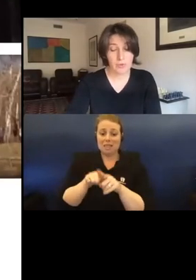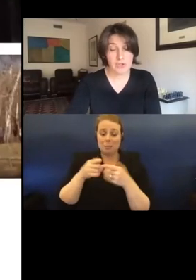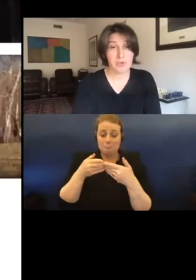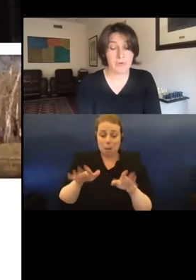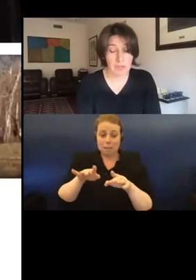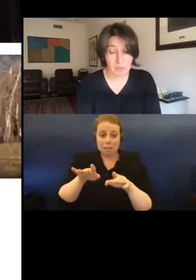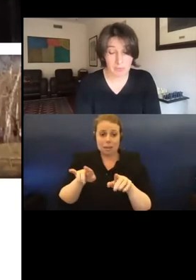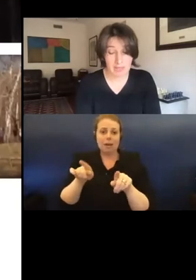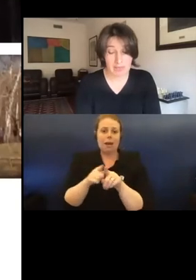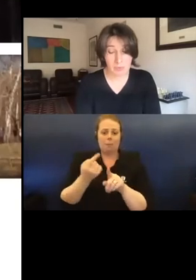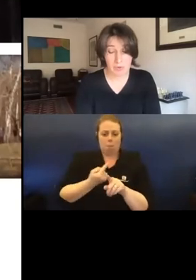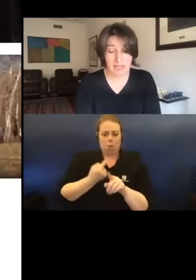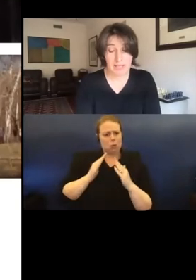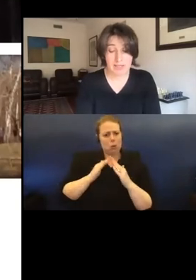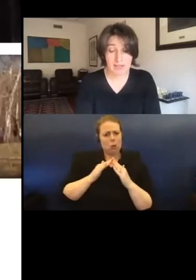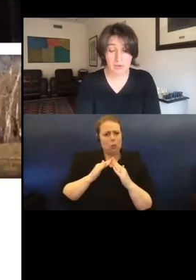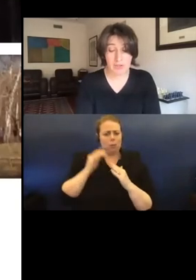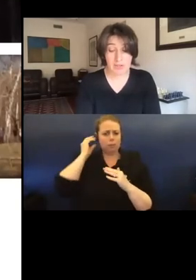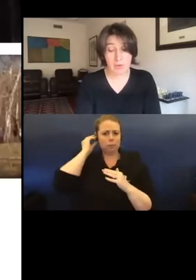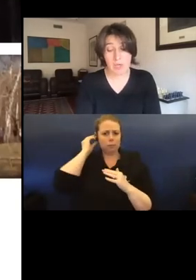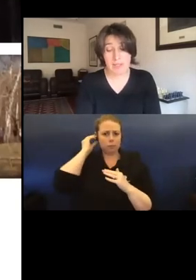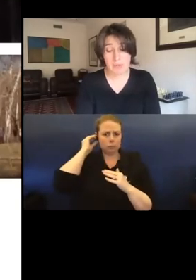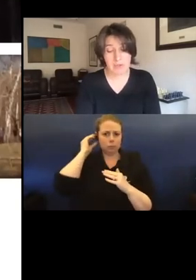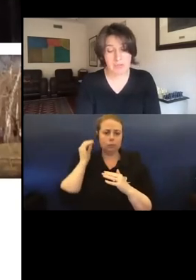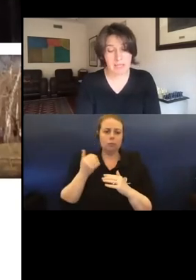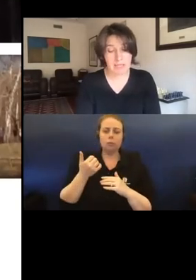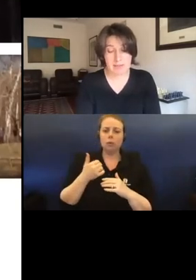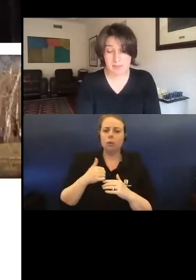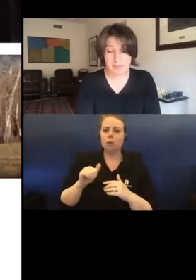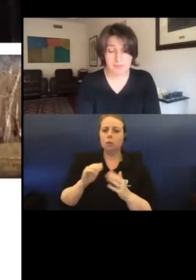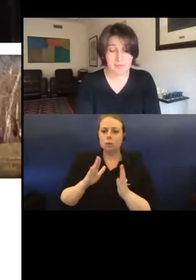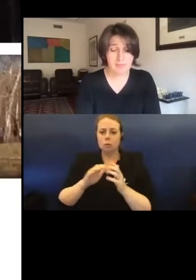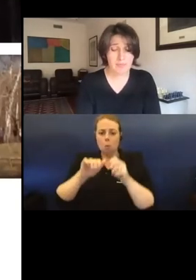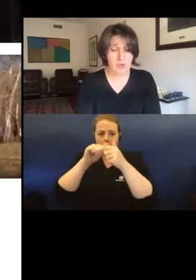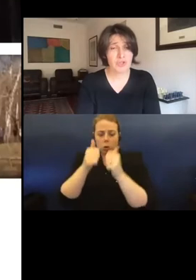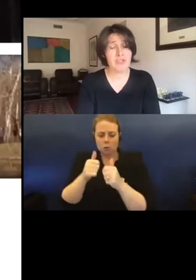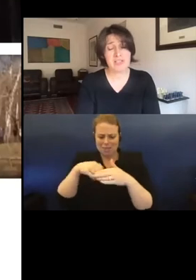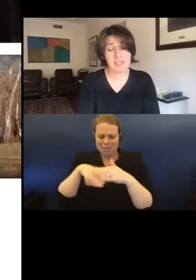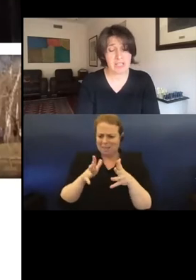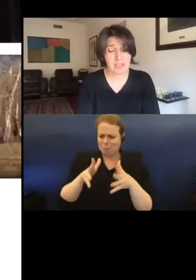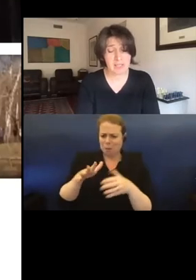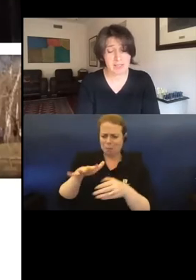of falling monuments brutally cuts into this quiet ambiguous space universally recognizable